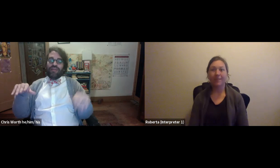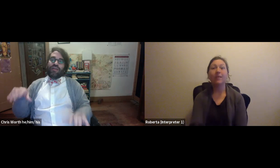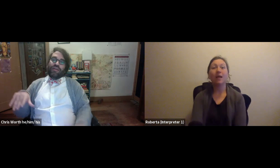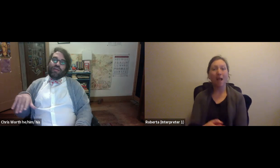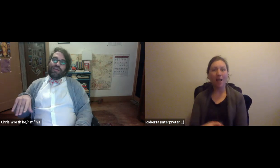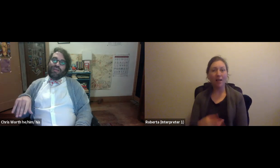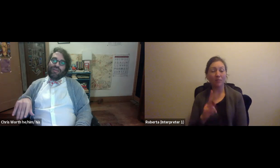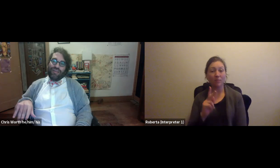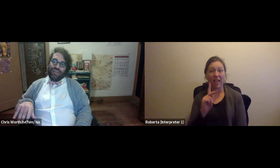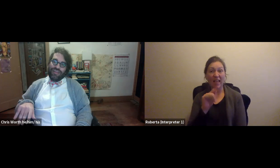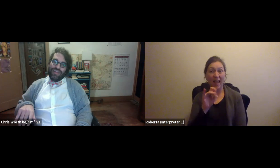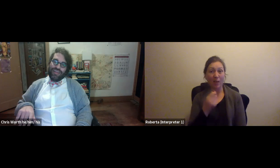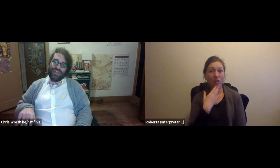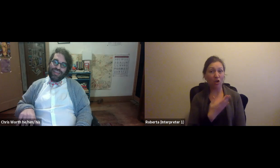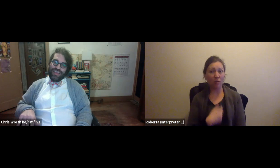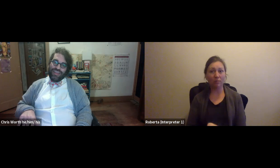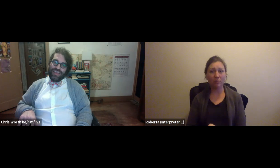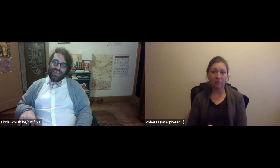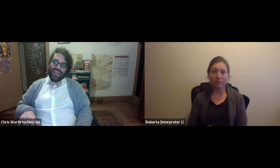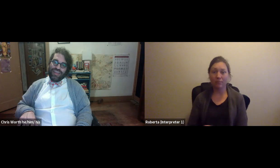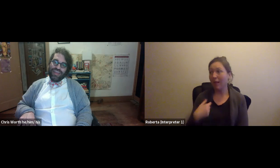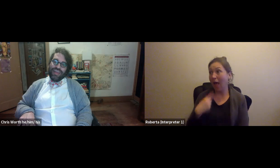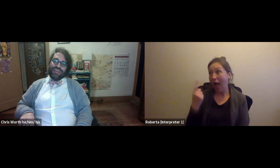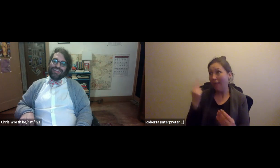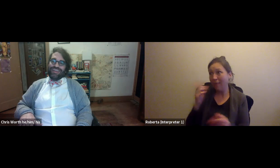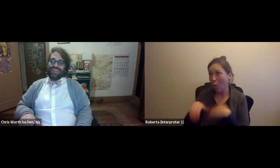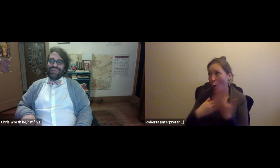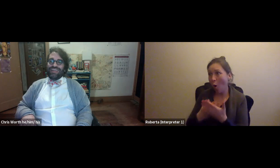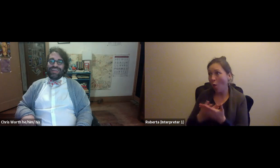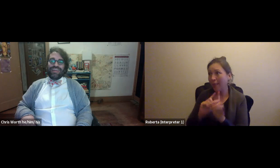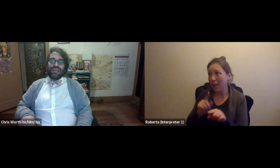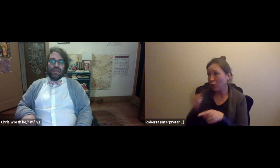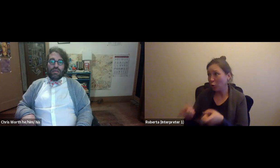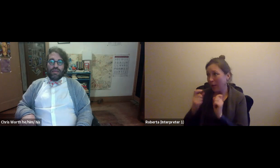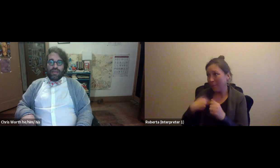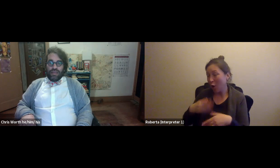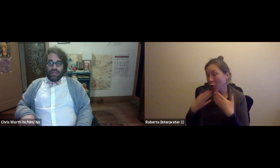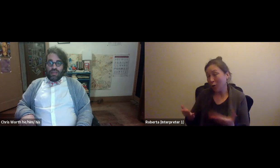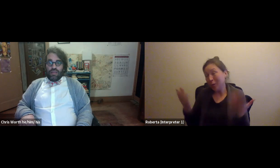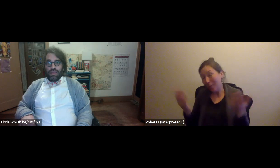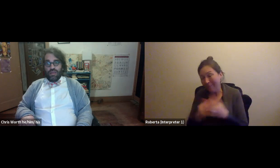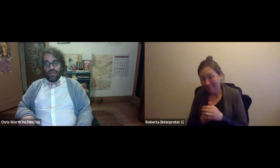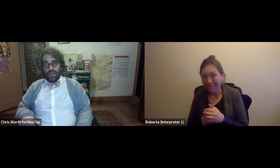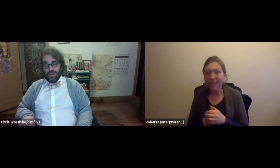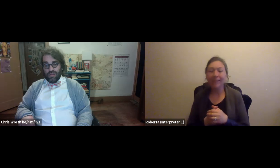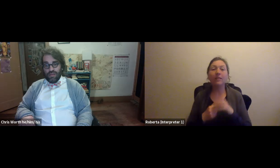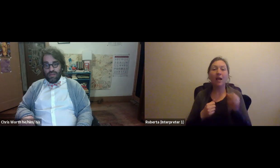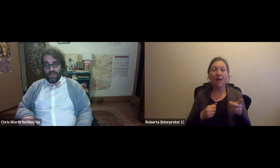I think every answer you give is good but I'm biased. This is a fantastic question, do you have